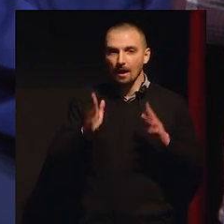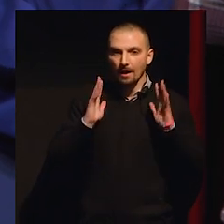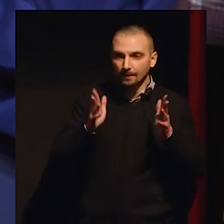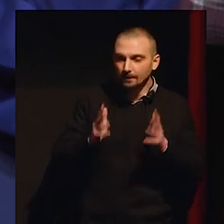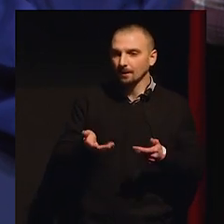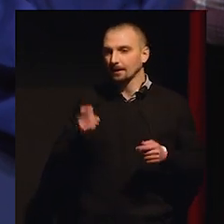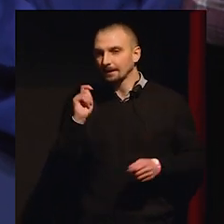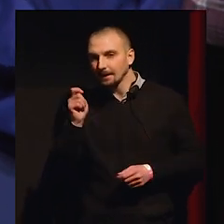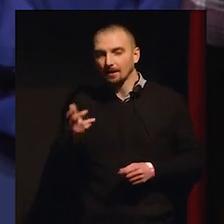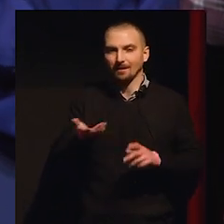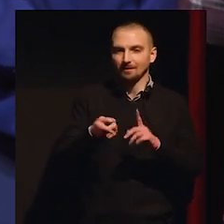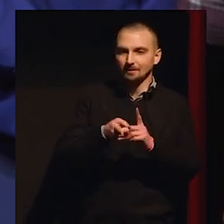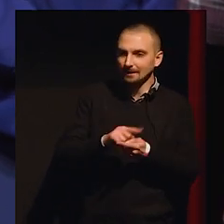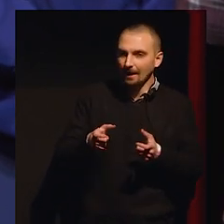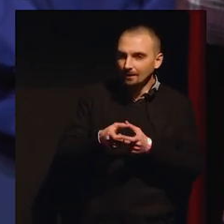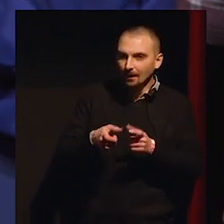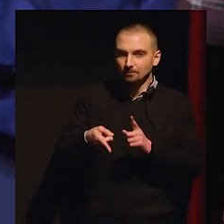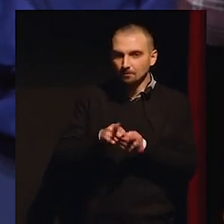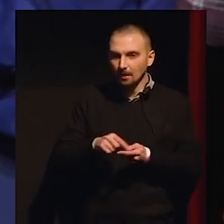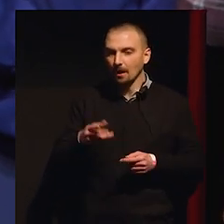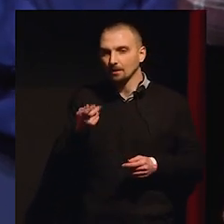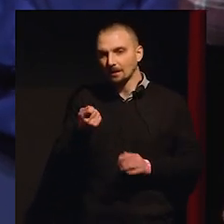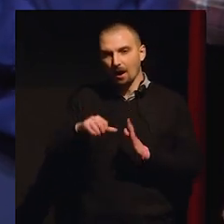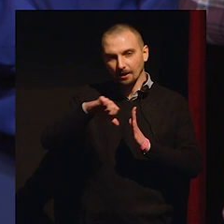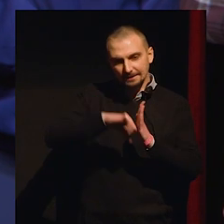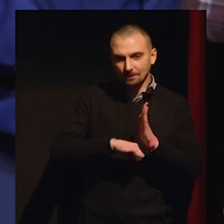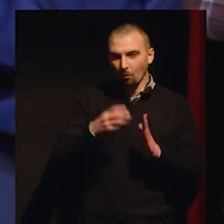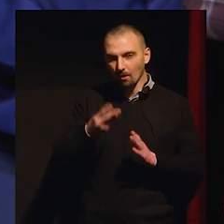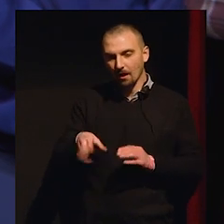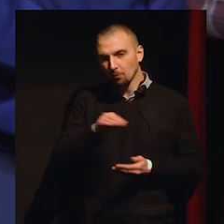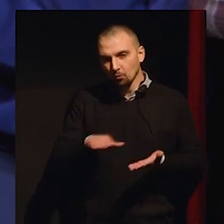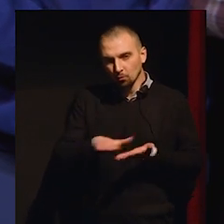like Women in Games, these associations, thanks to you.